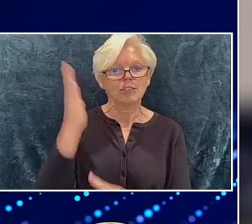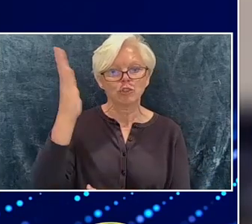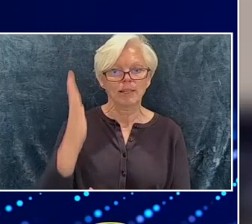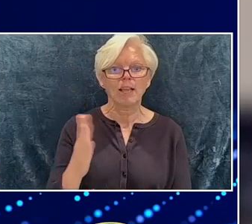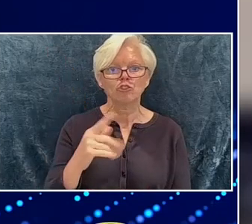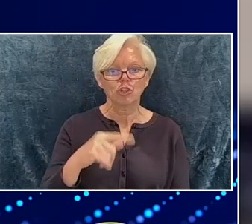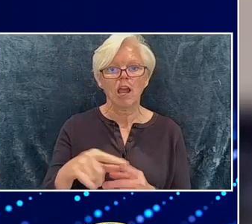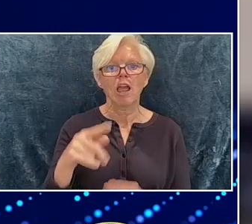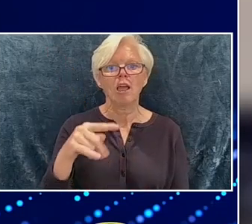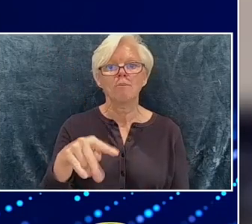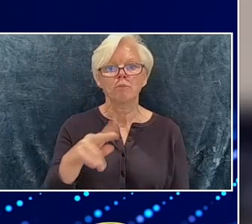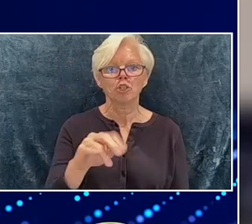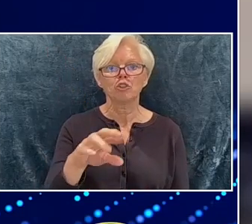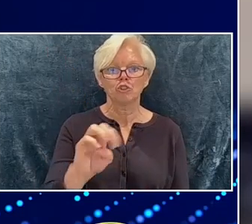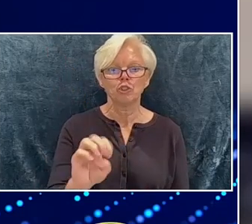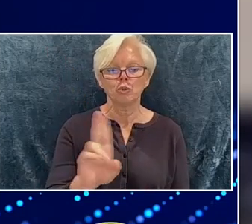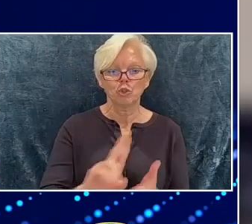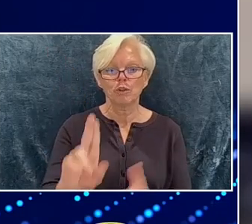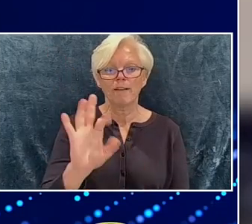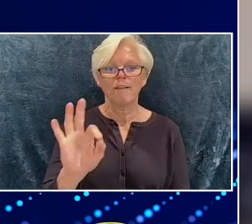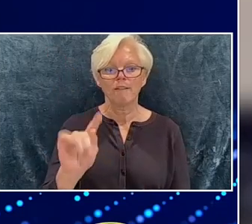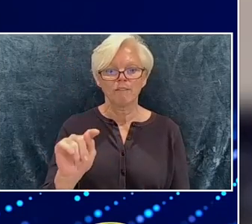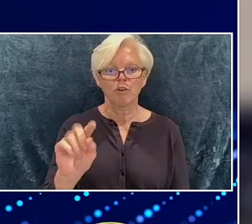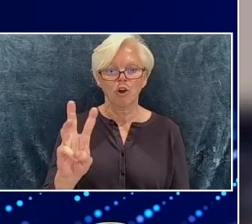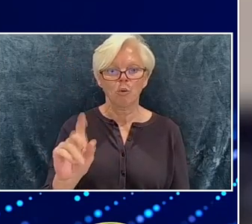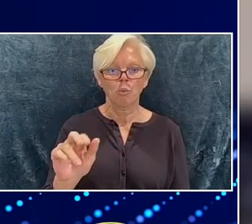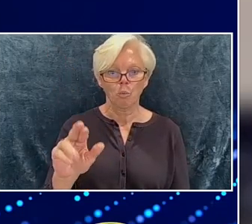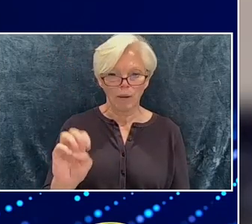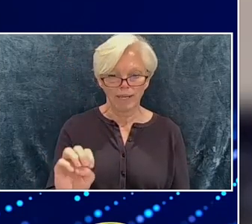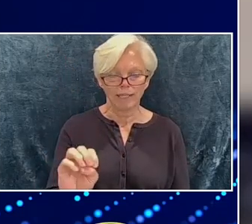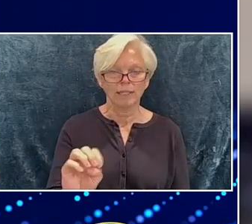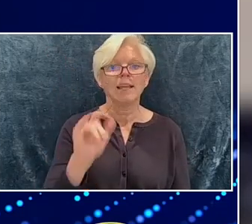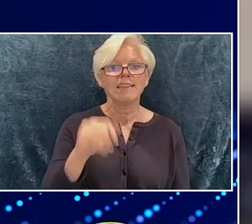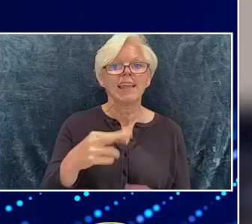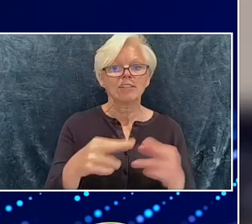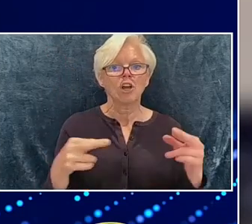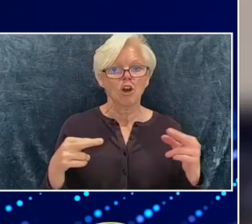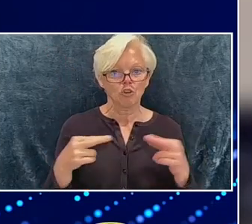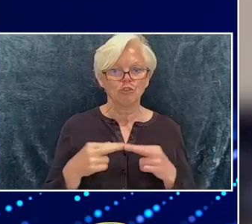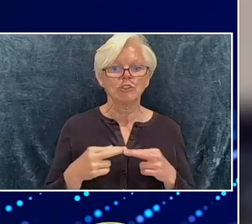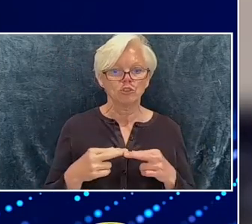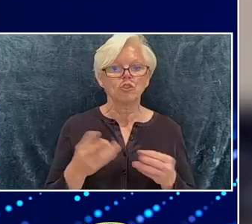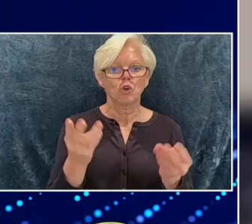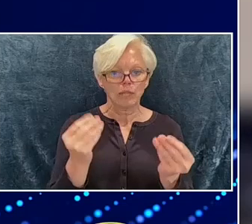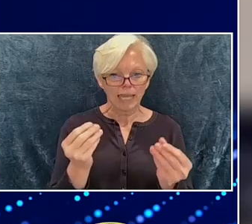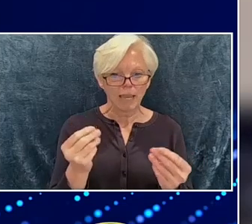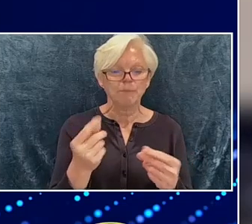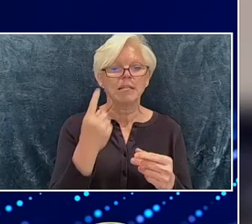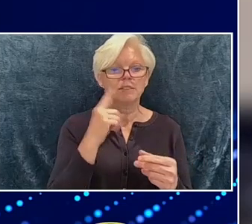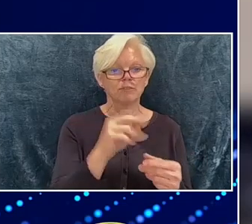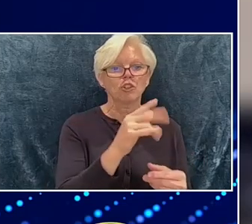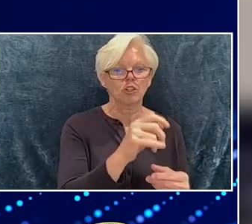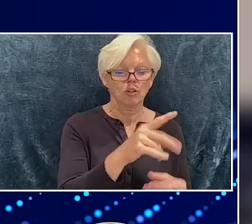Fort Wayne. Purdue Fort Wayne is a regional campus of Purdue University in the city of Fort Wayne, serving the